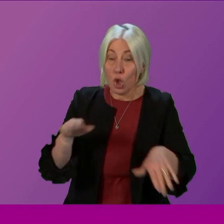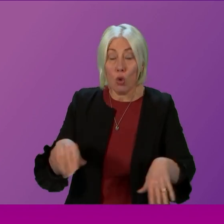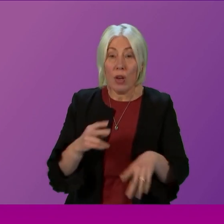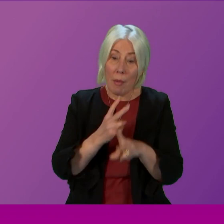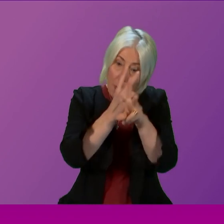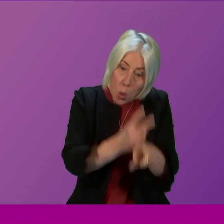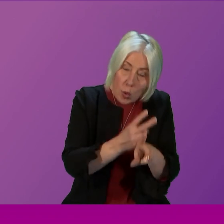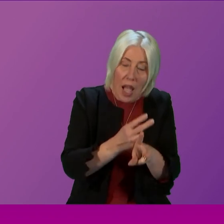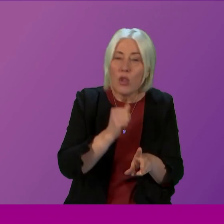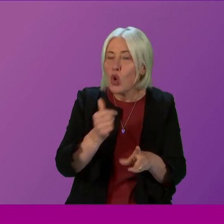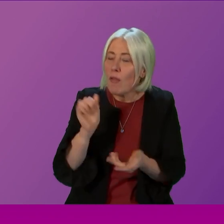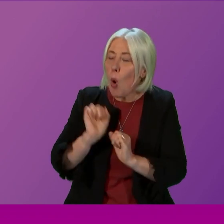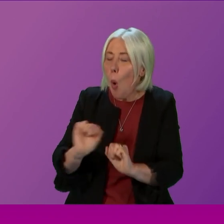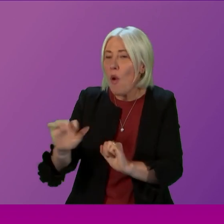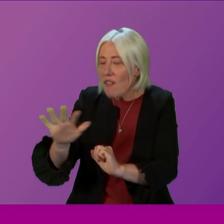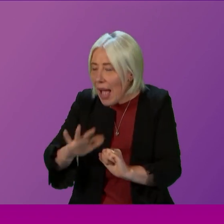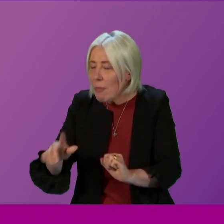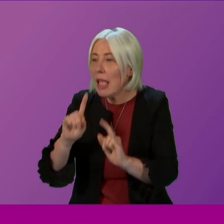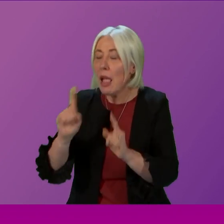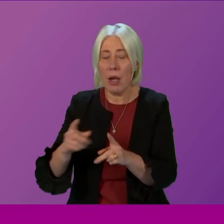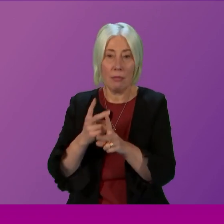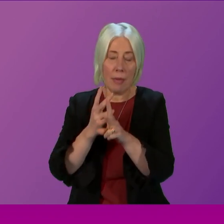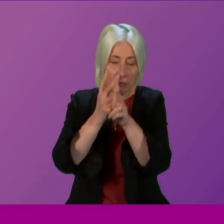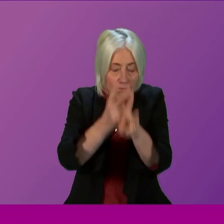families and homes are provided with caring and loving foster families.